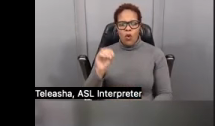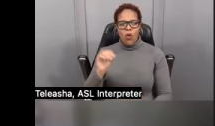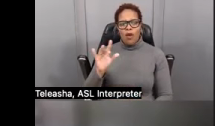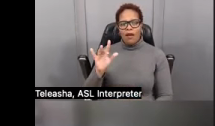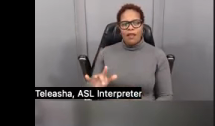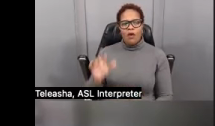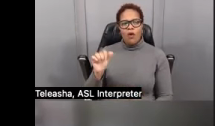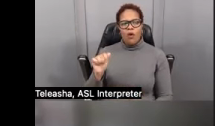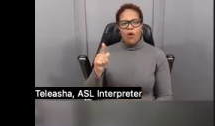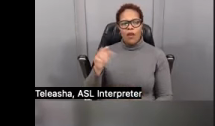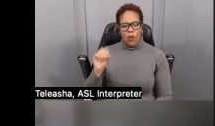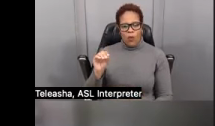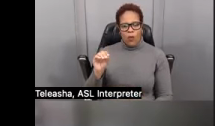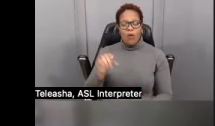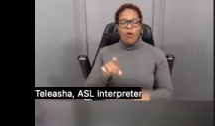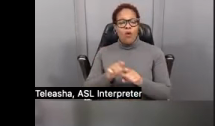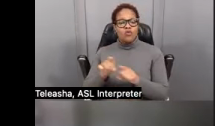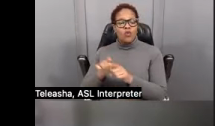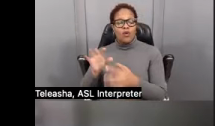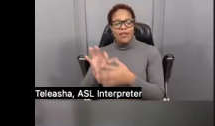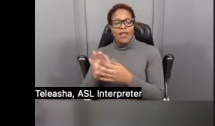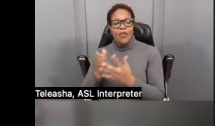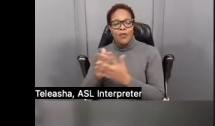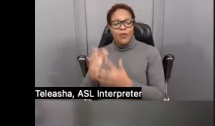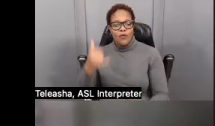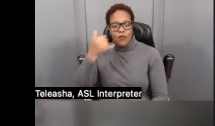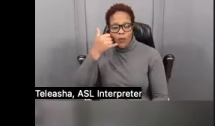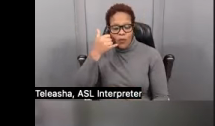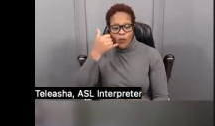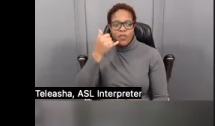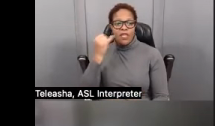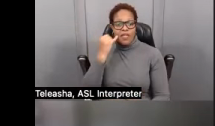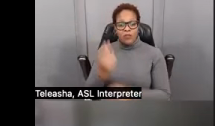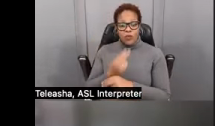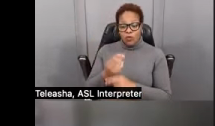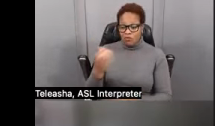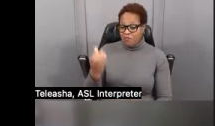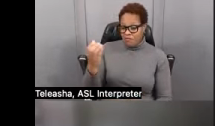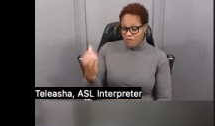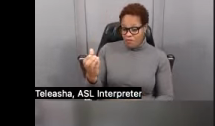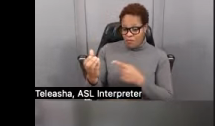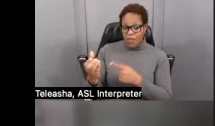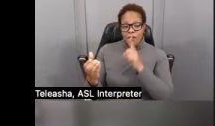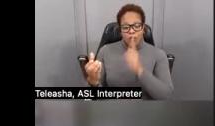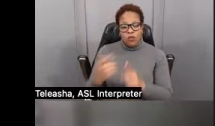You may also connect to the audio through your telephone. If you use your telephone, be sure that you mute your computer's speakers.